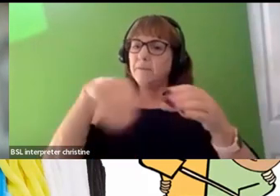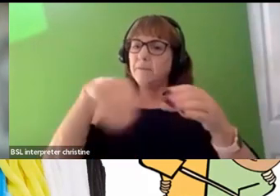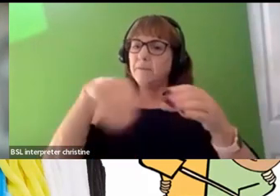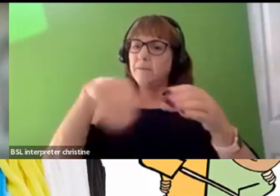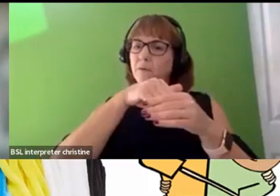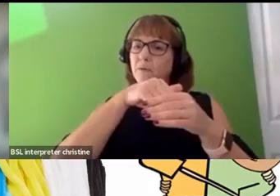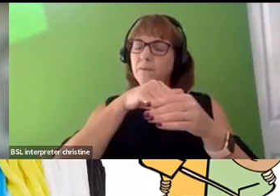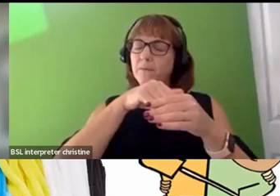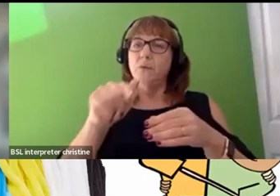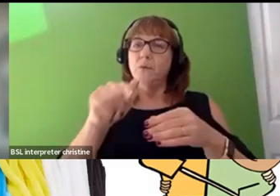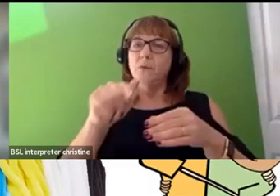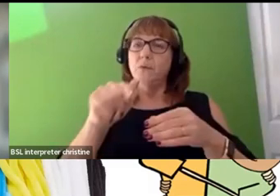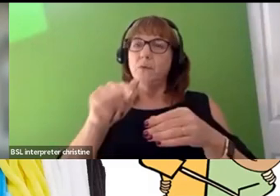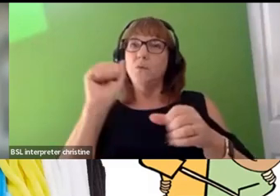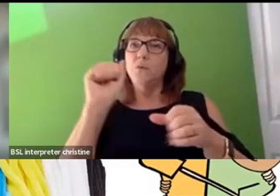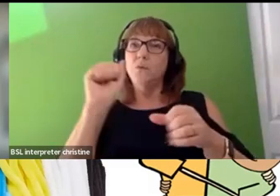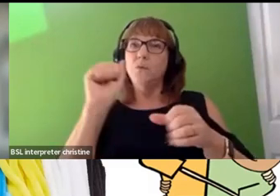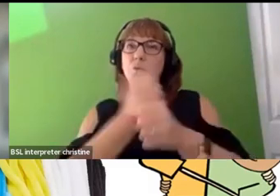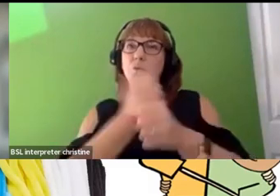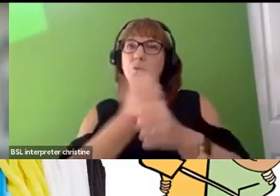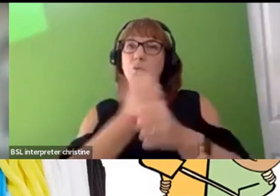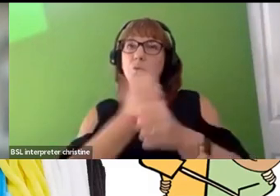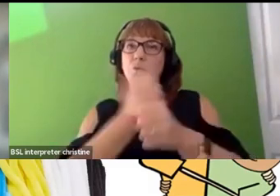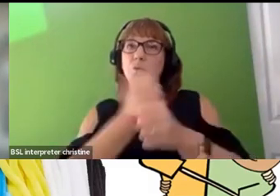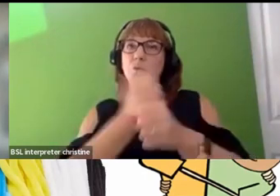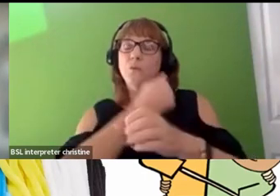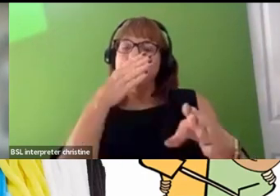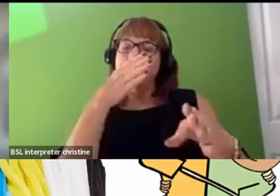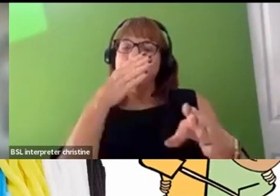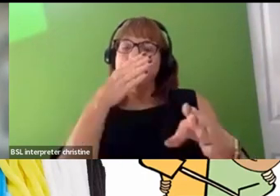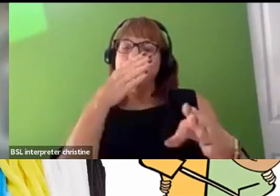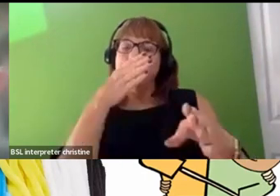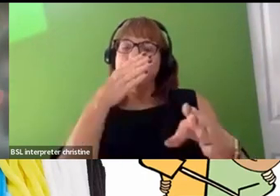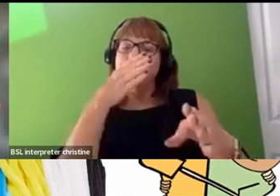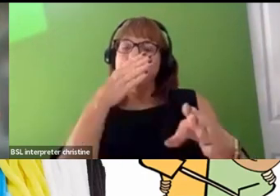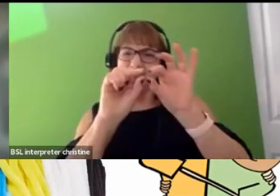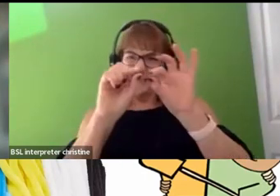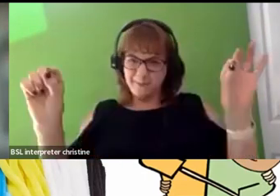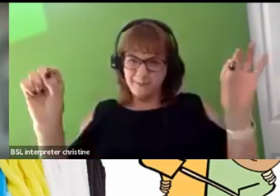if you can just have a basket of pipe cleaners at the door when people come in to church,